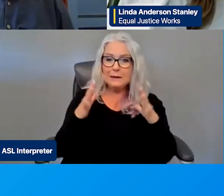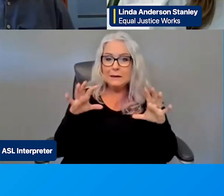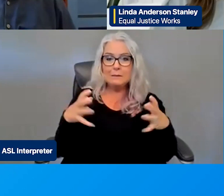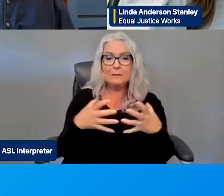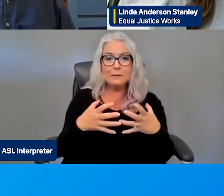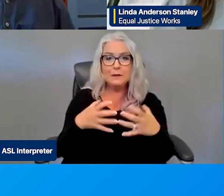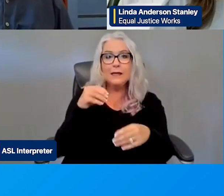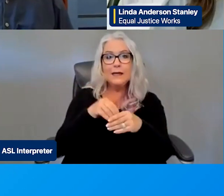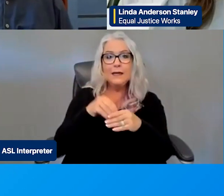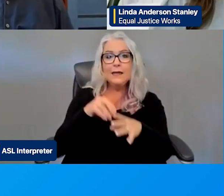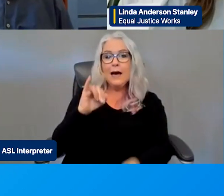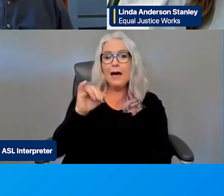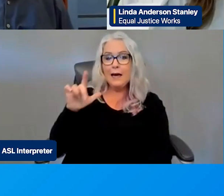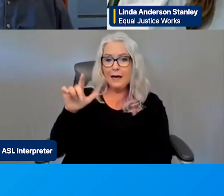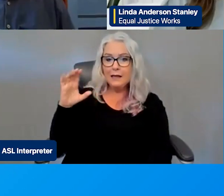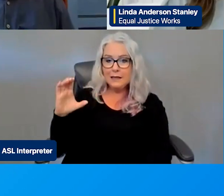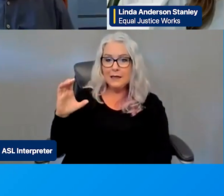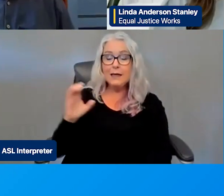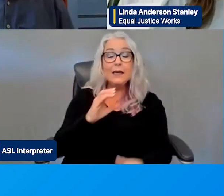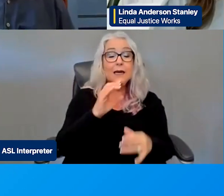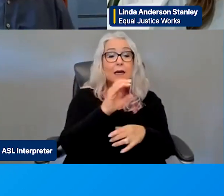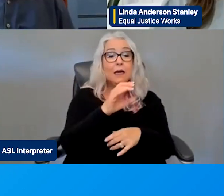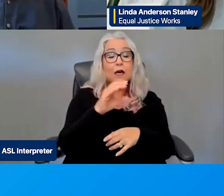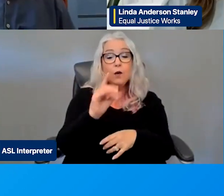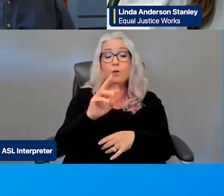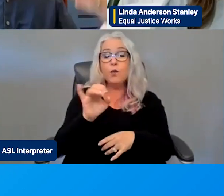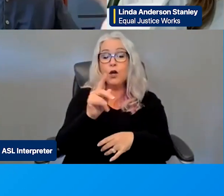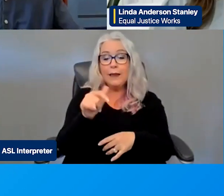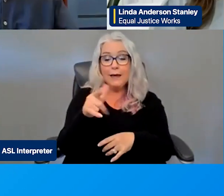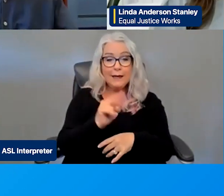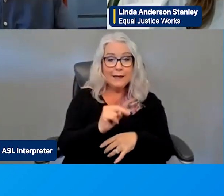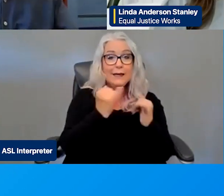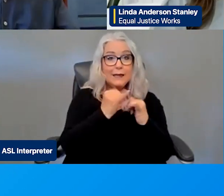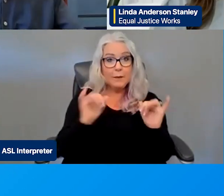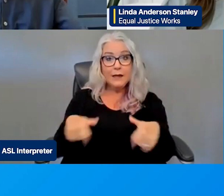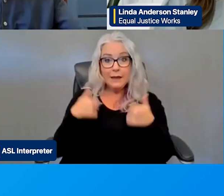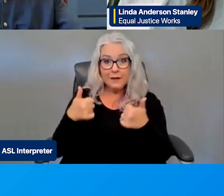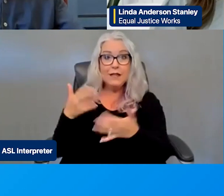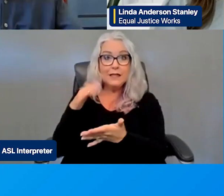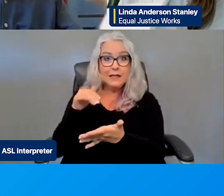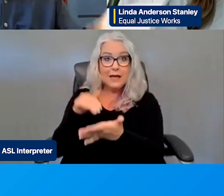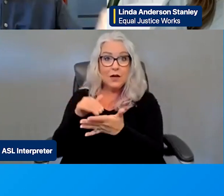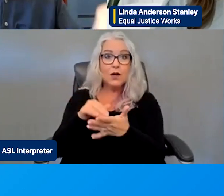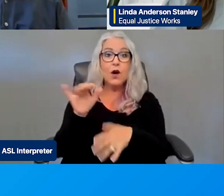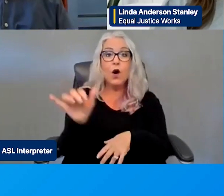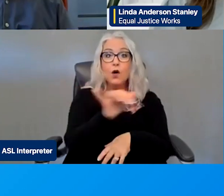At ILC, a Brooklyn Independent Living Center engaged along with another great advocacy Sidney